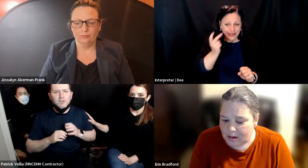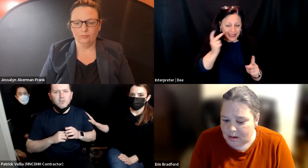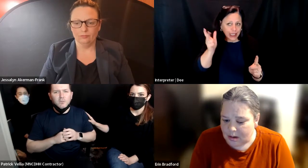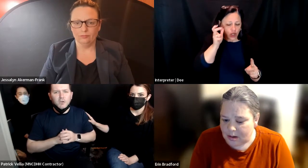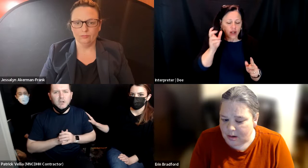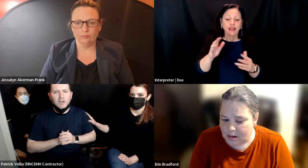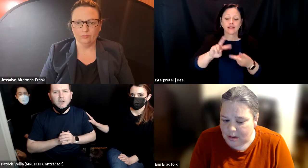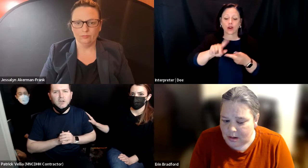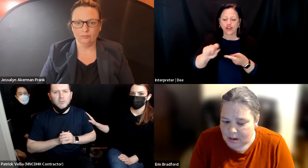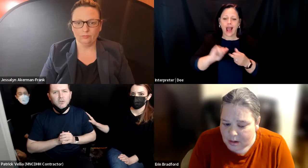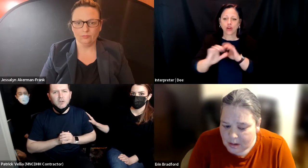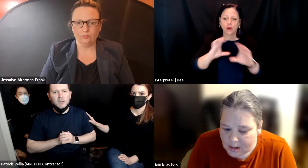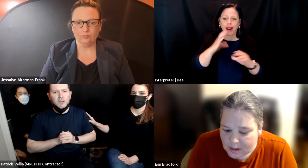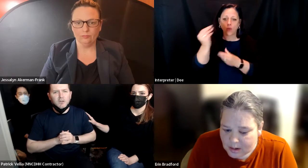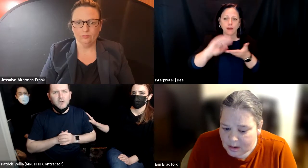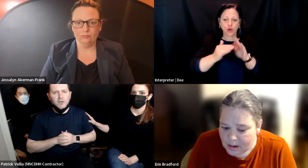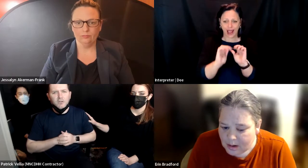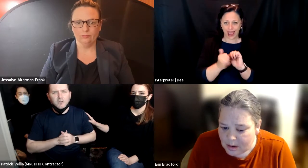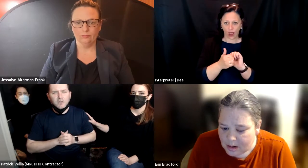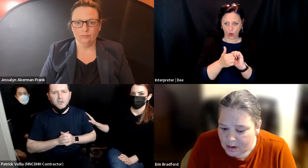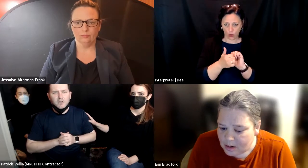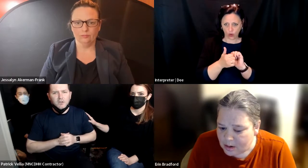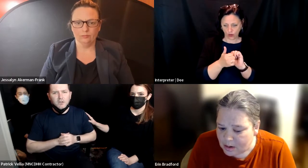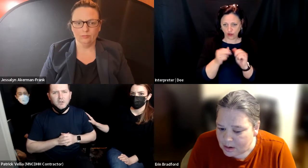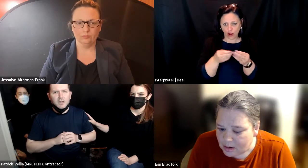Can you explain your current residual vision and hearing, which was question 1.